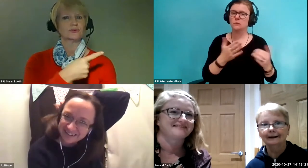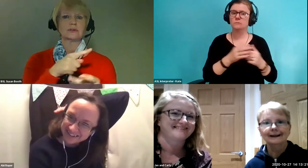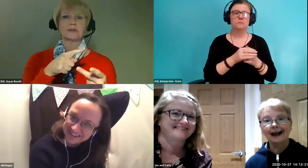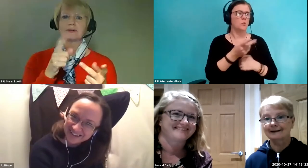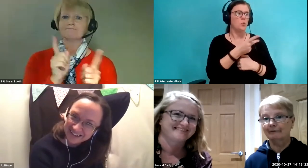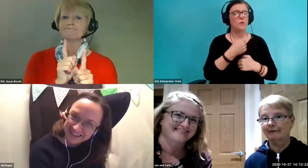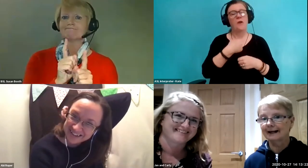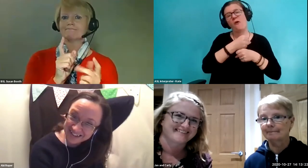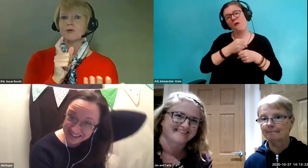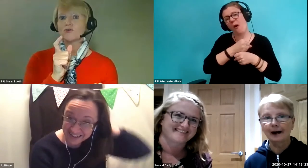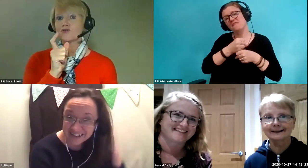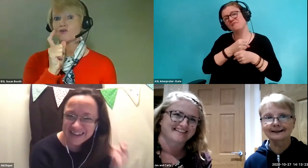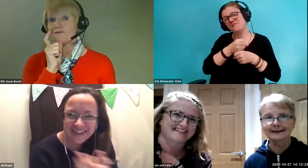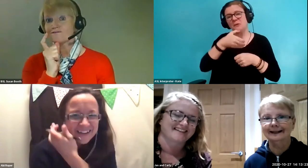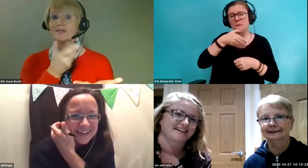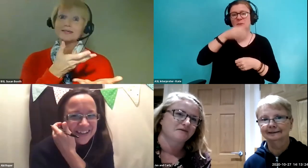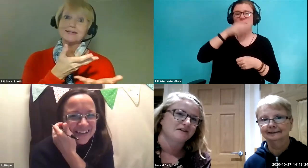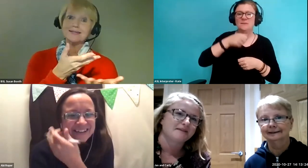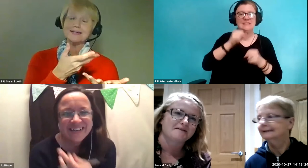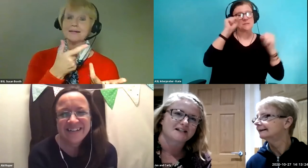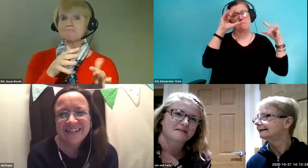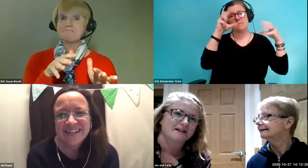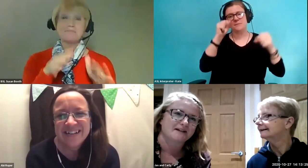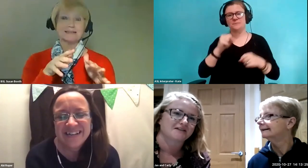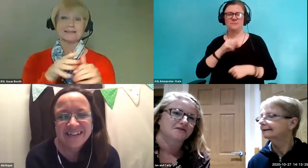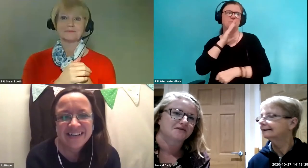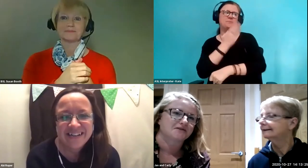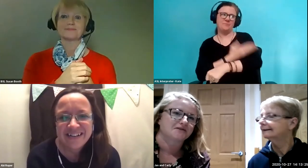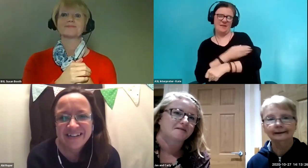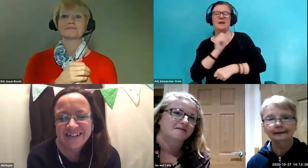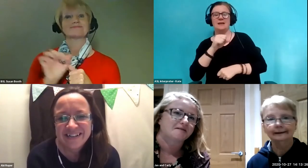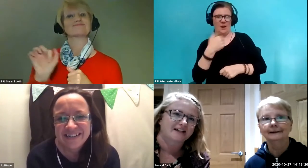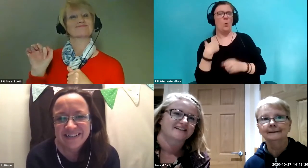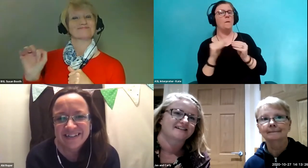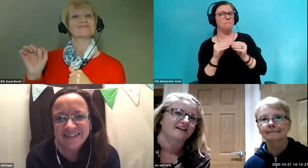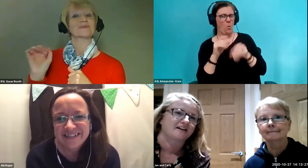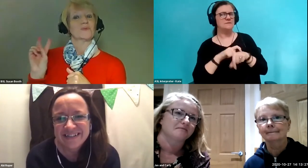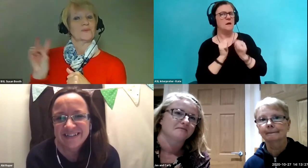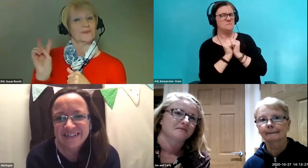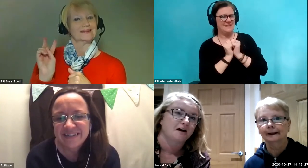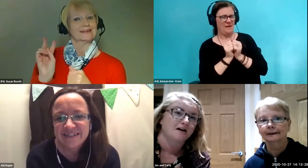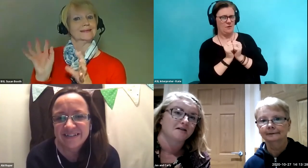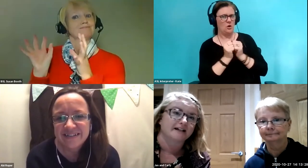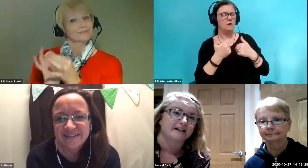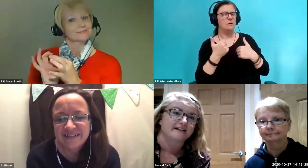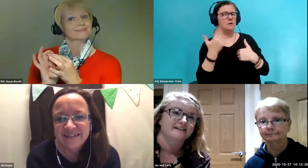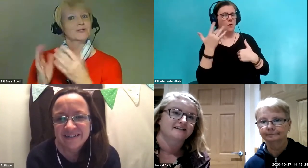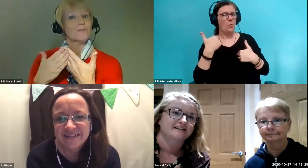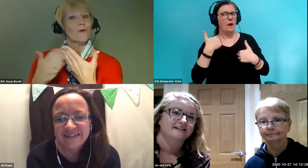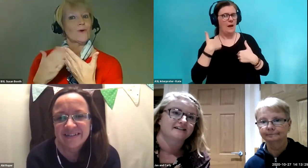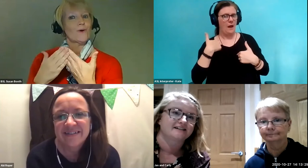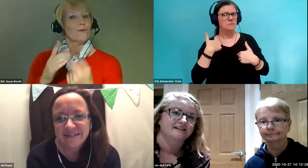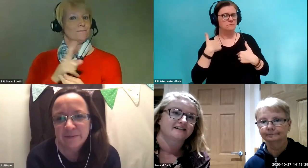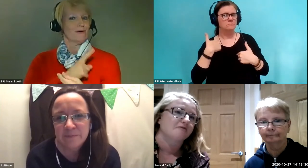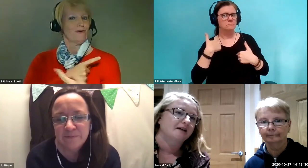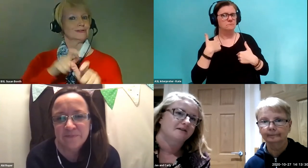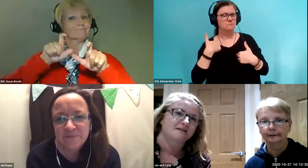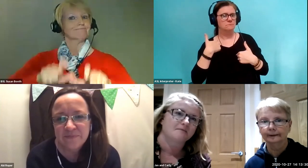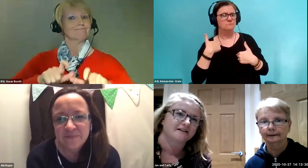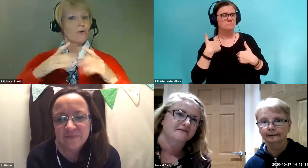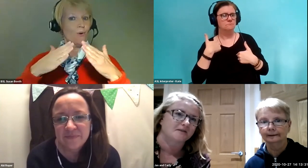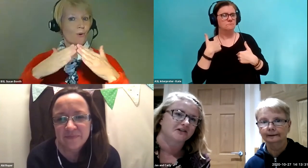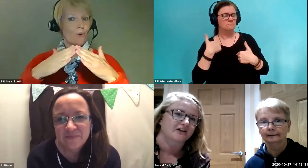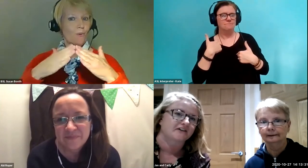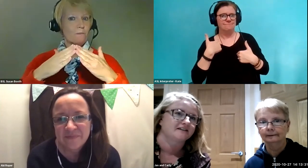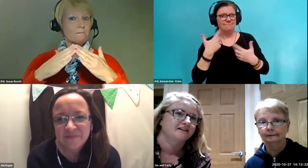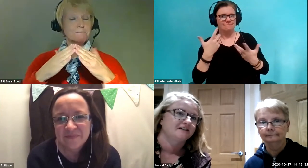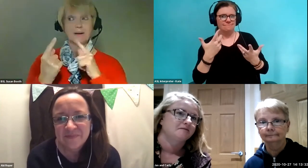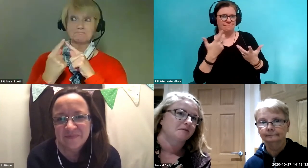we've been able to spend a lot more time together because I'm home based and we actually only live about 20 minutes from each other